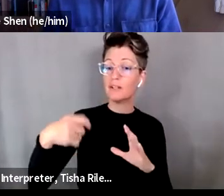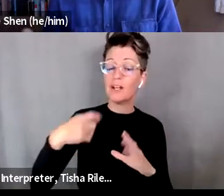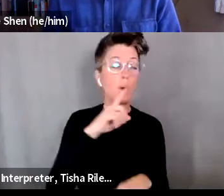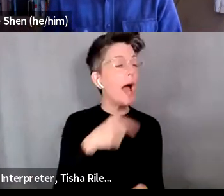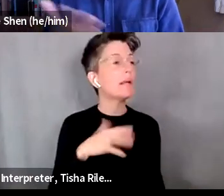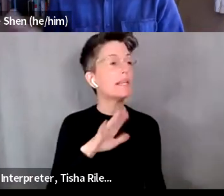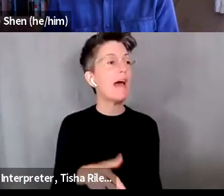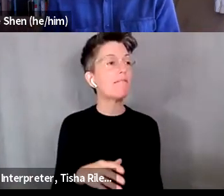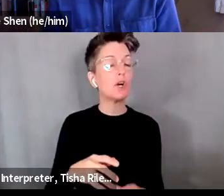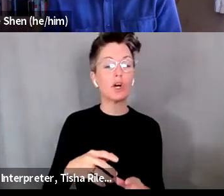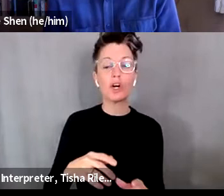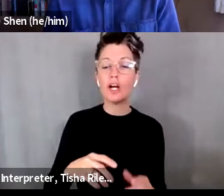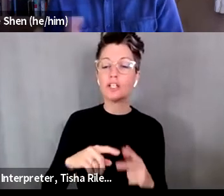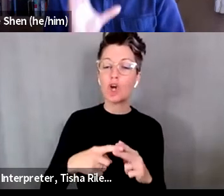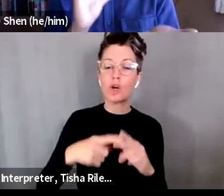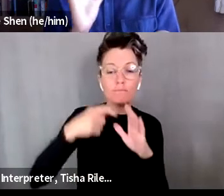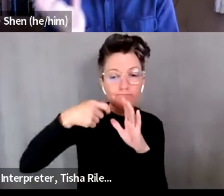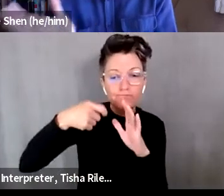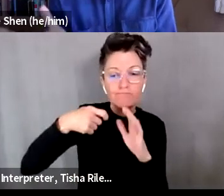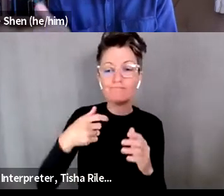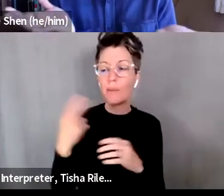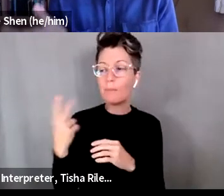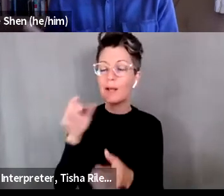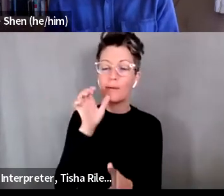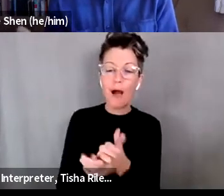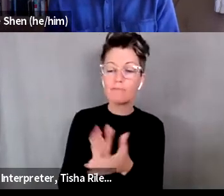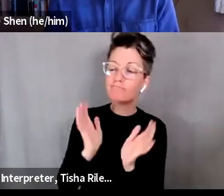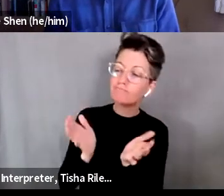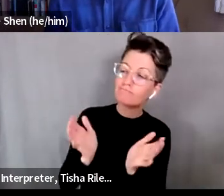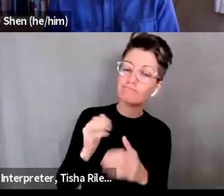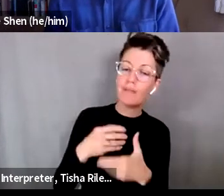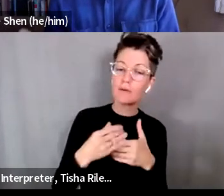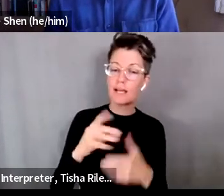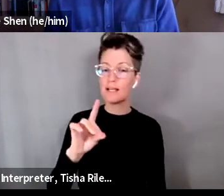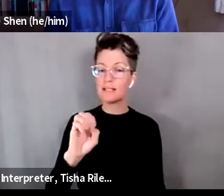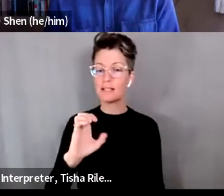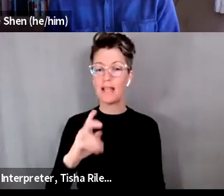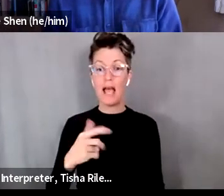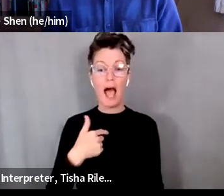about something, you know, I mean, this was, I was amazed at how much footage there was to work with.